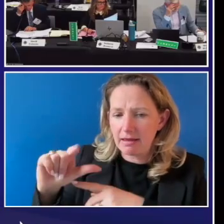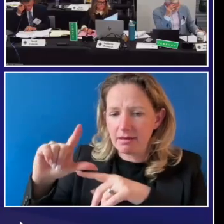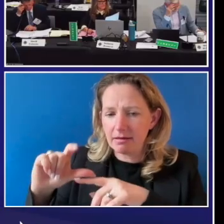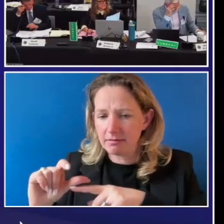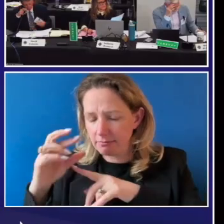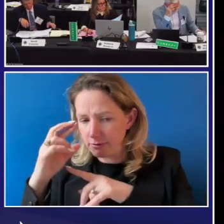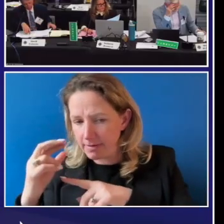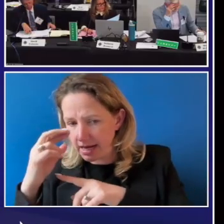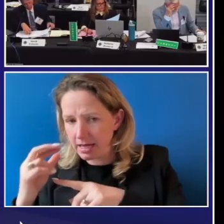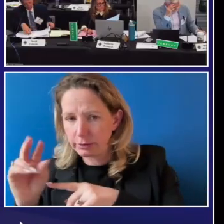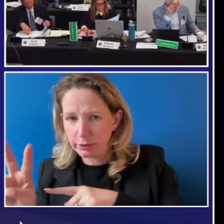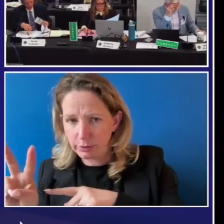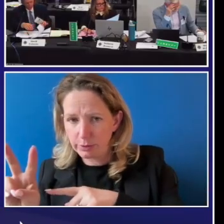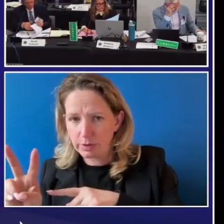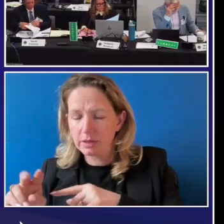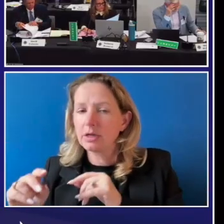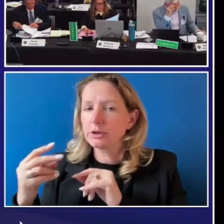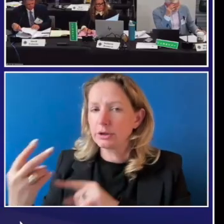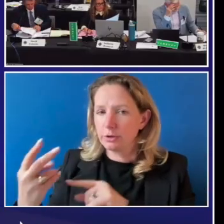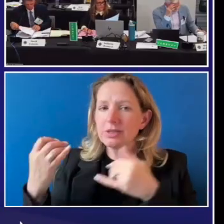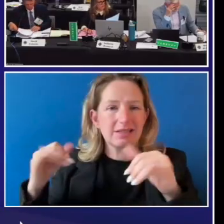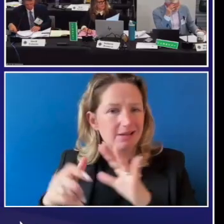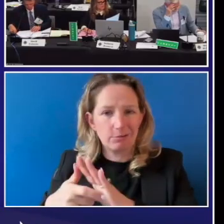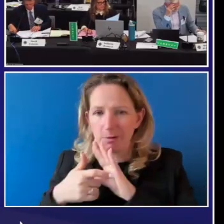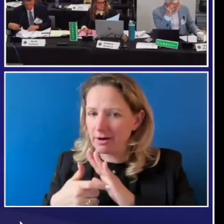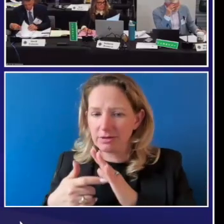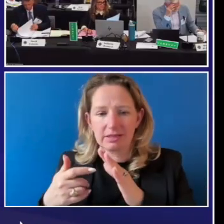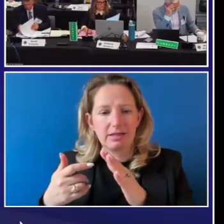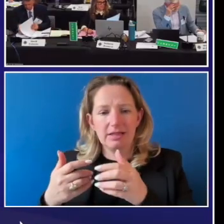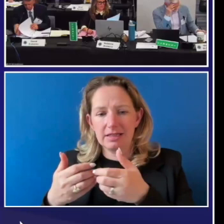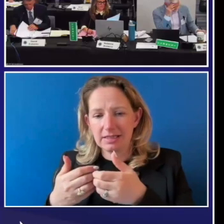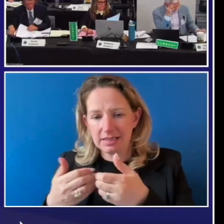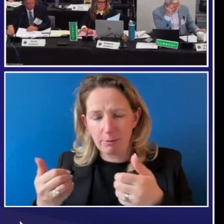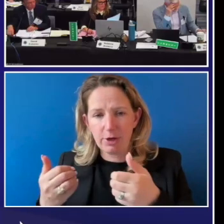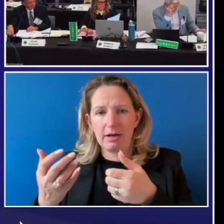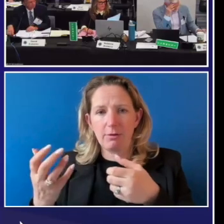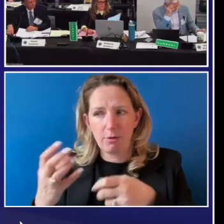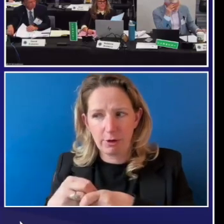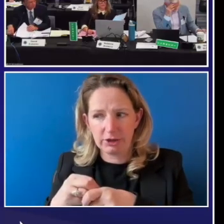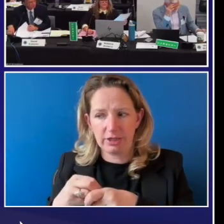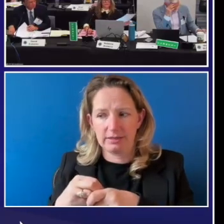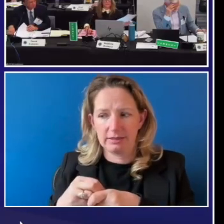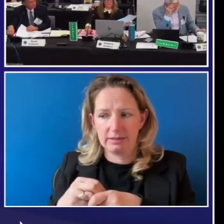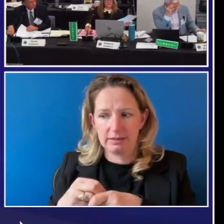But it's still requires separate incorporation. Those are requires separate incorporation, it requires incorporation.